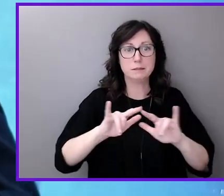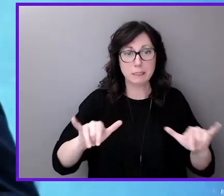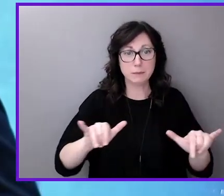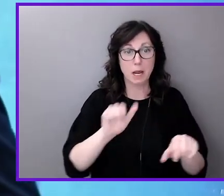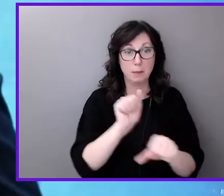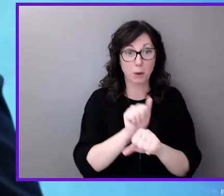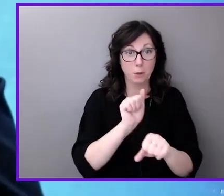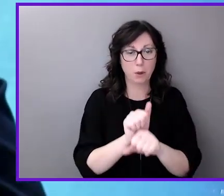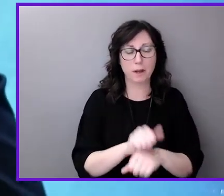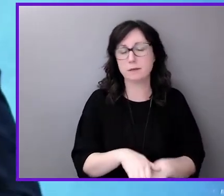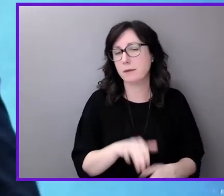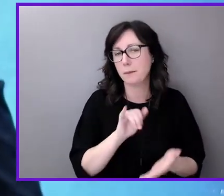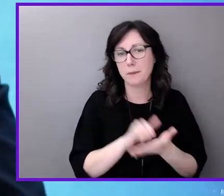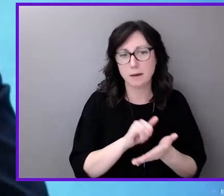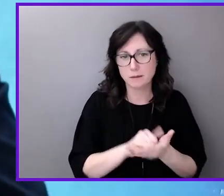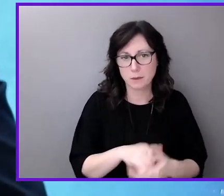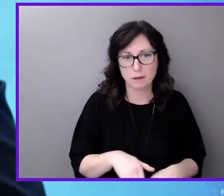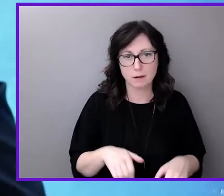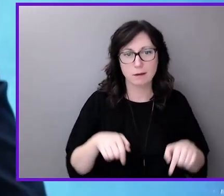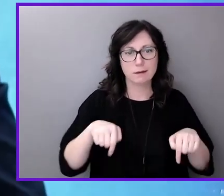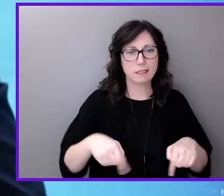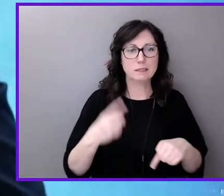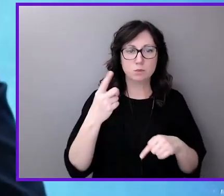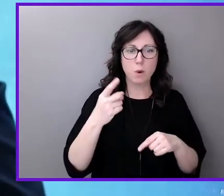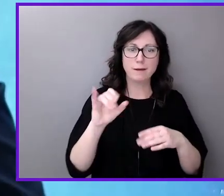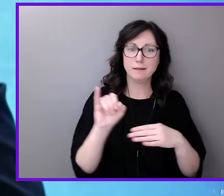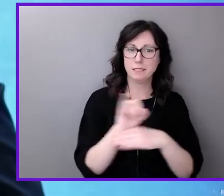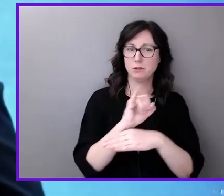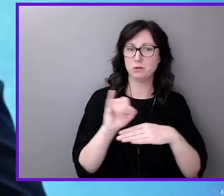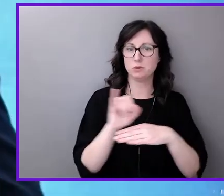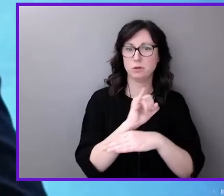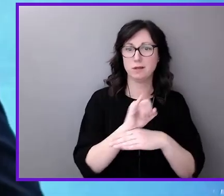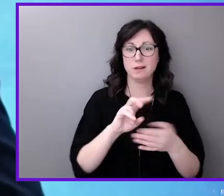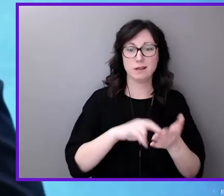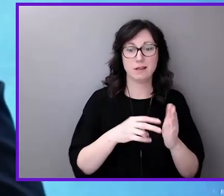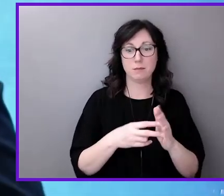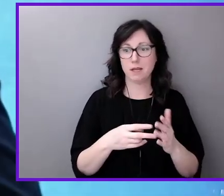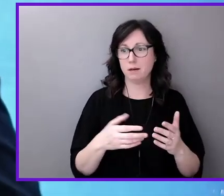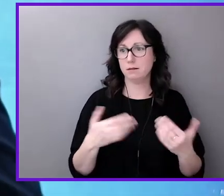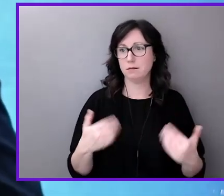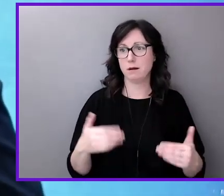We are one of the rare sectors in society where there’s no shortage of people.